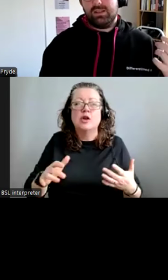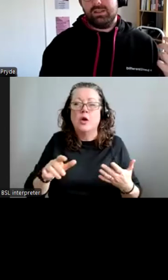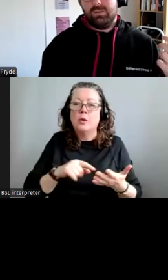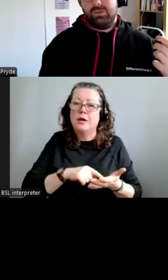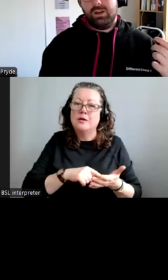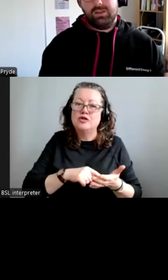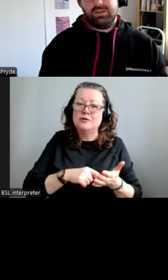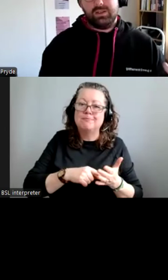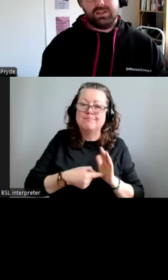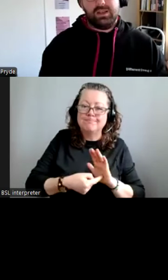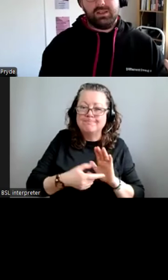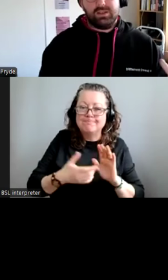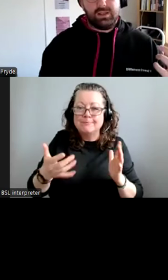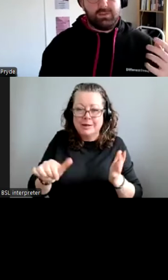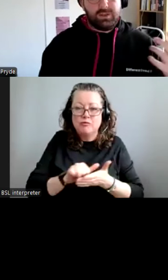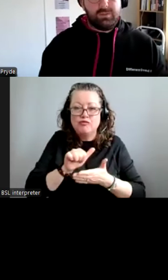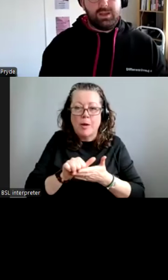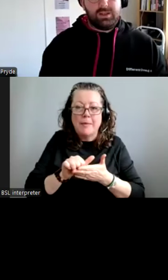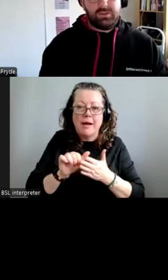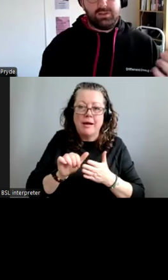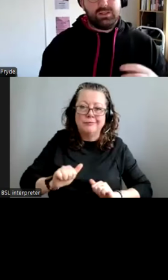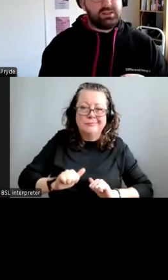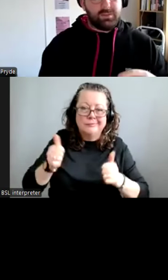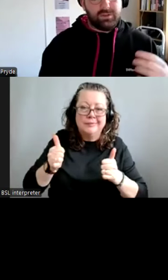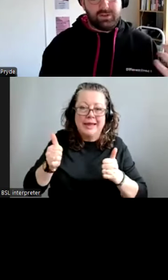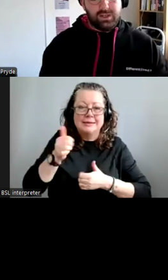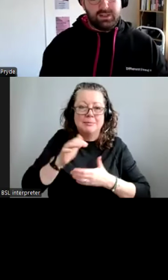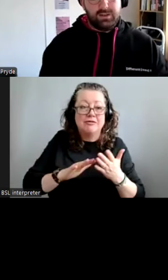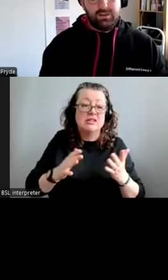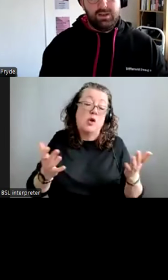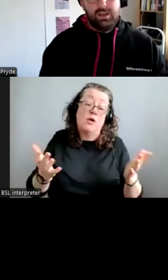is that when we come into a site such as a booking page, which is an example I've created here.